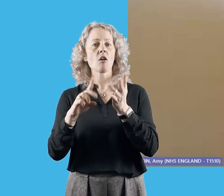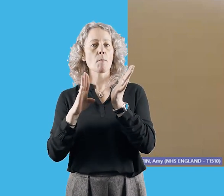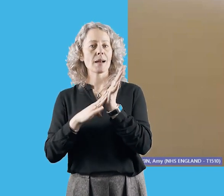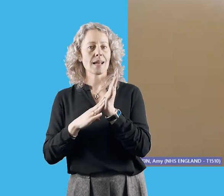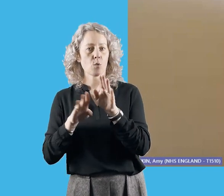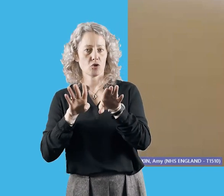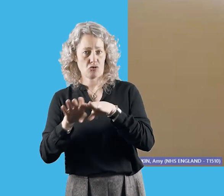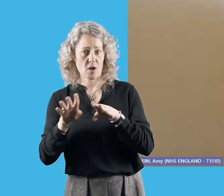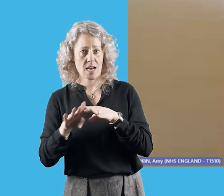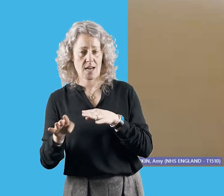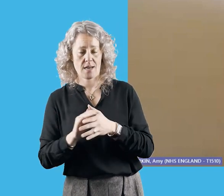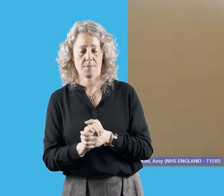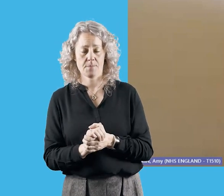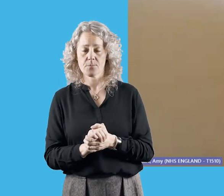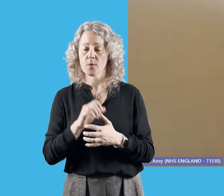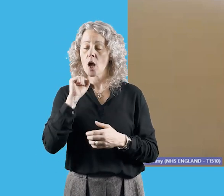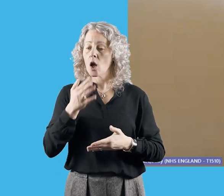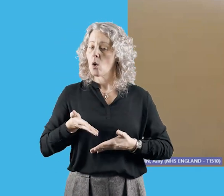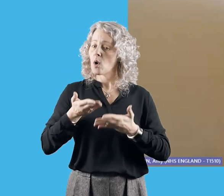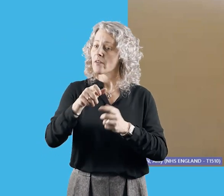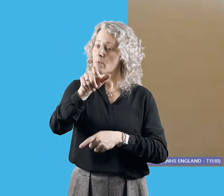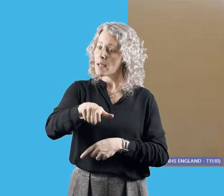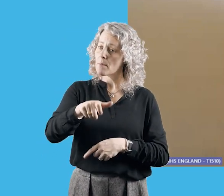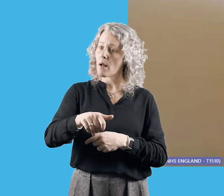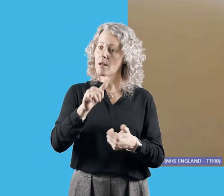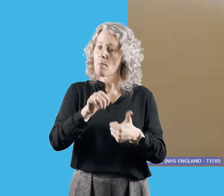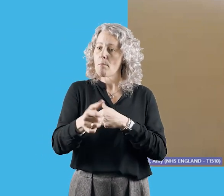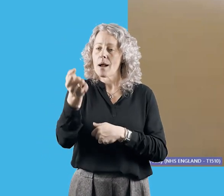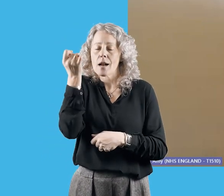The Oliver McGowan training will give people a better